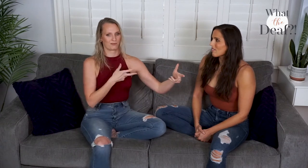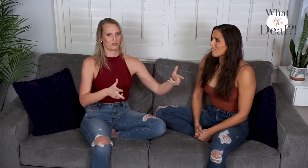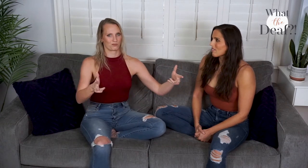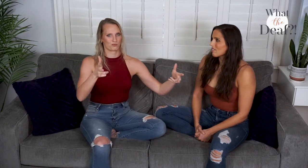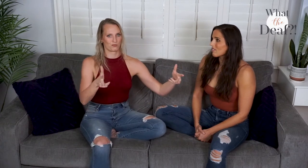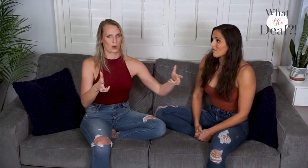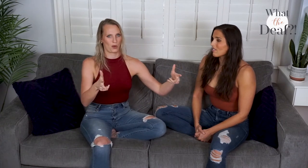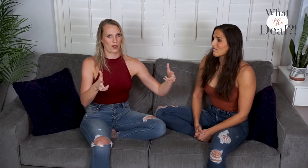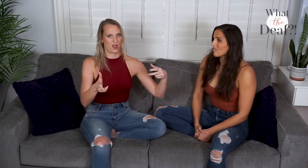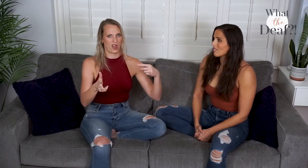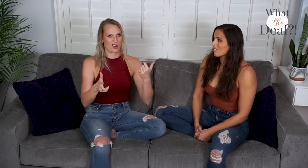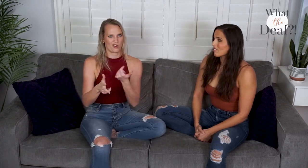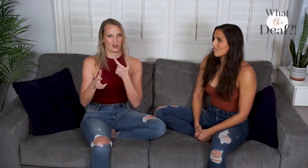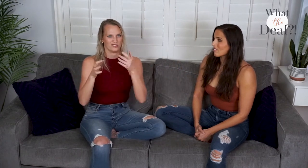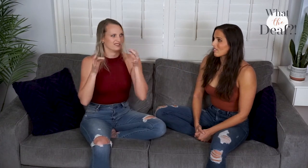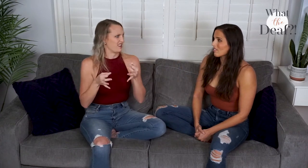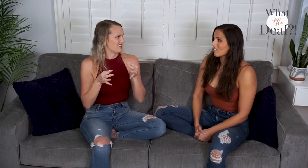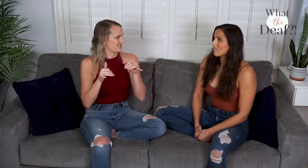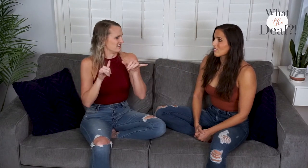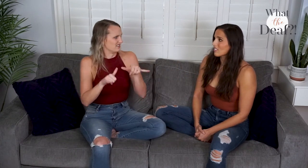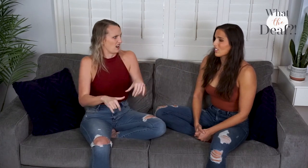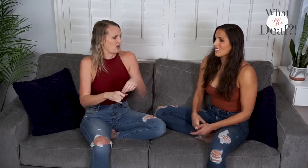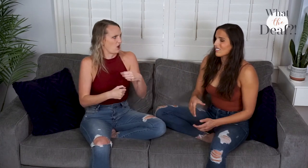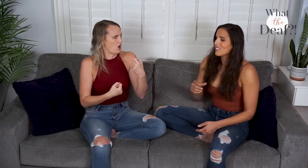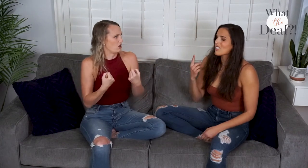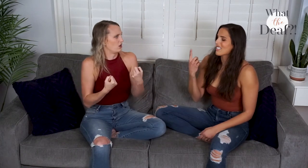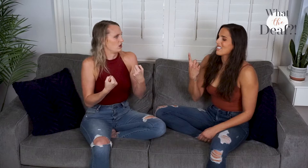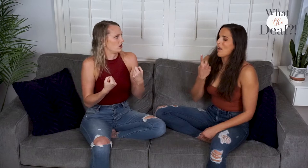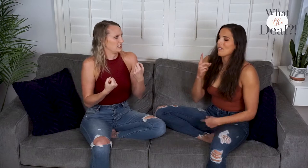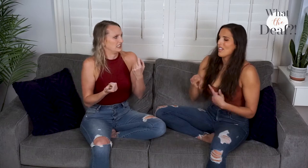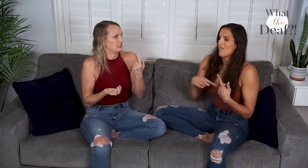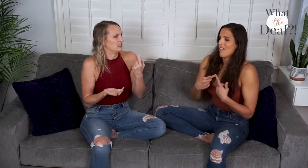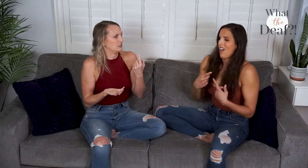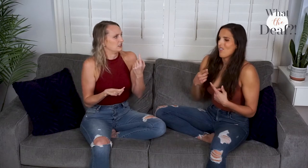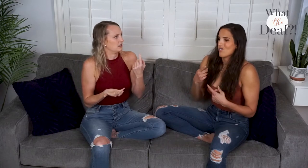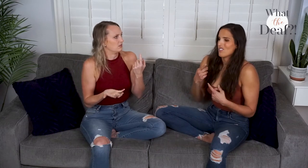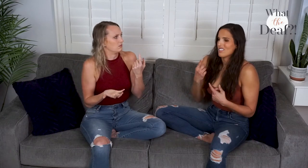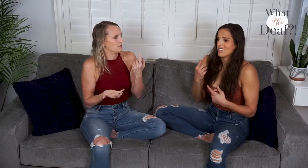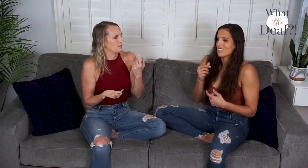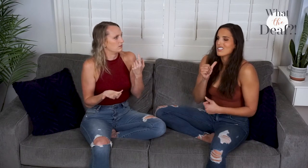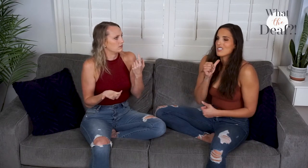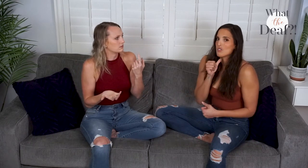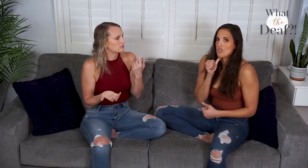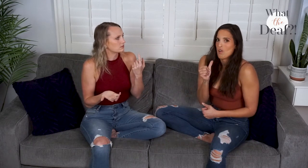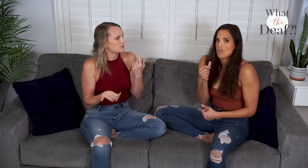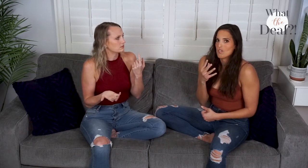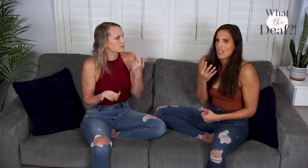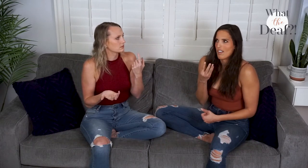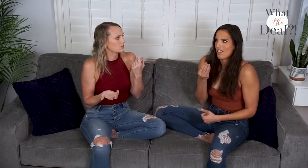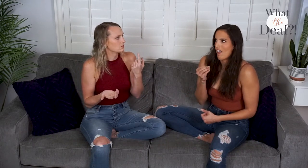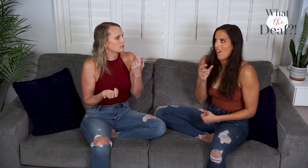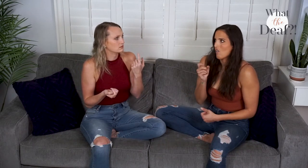I parked, and we all decided that we were gonna stay in the car. Yeah, I mean there was something that made us think,